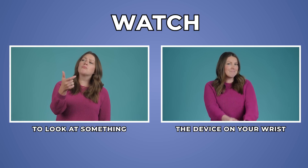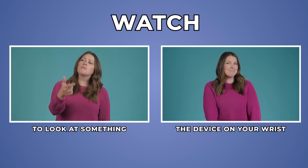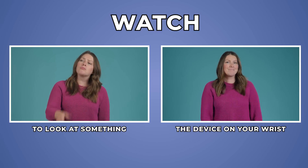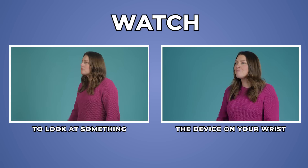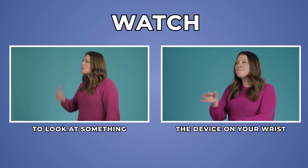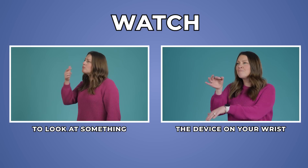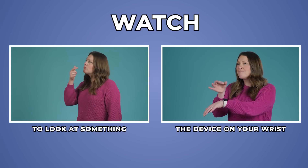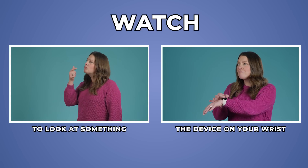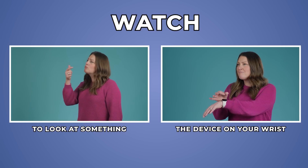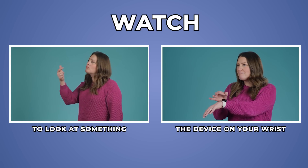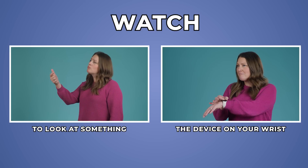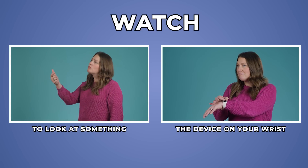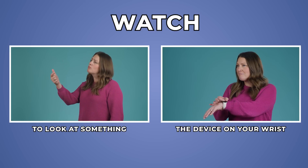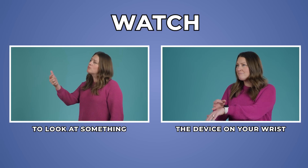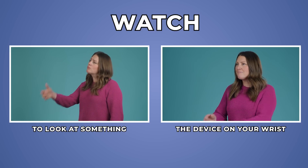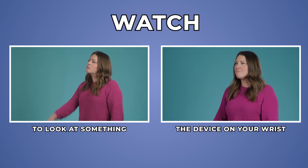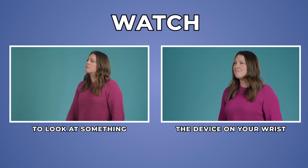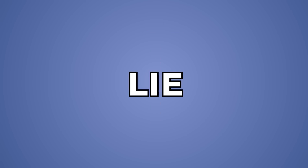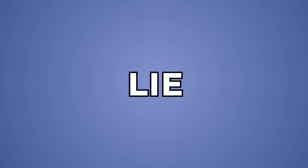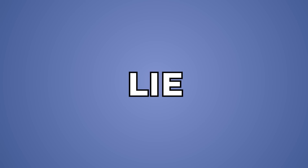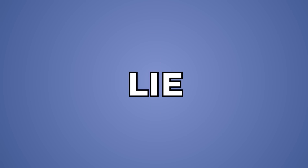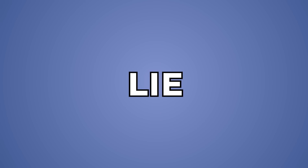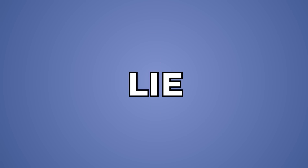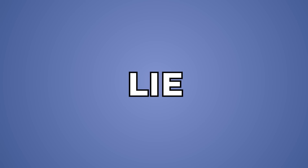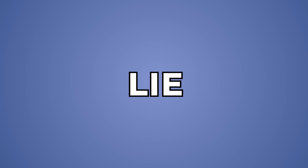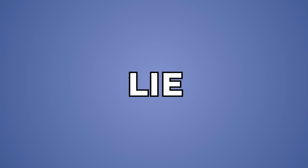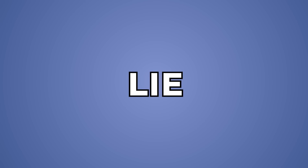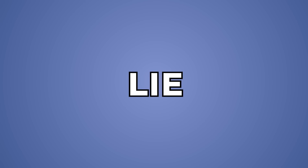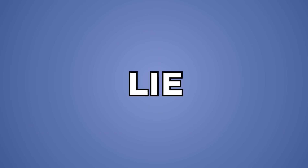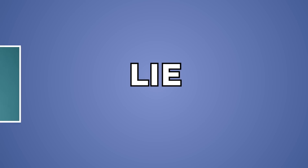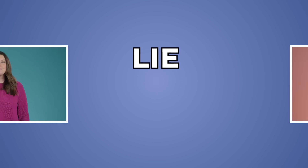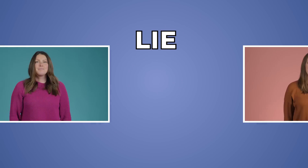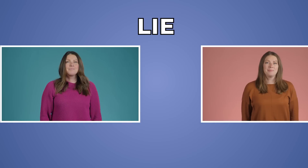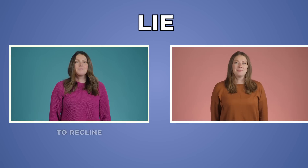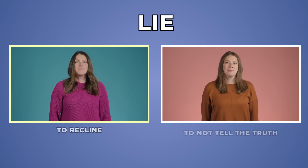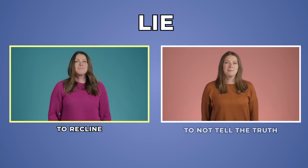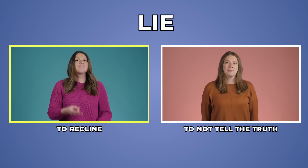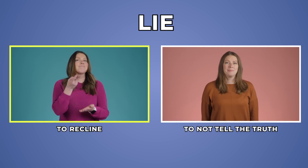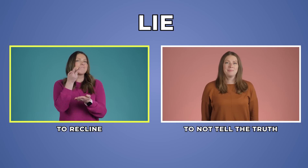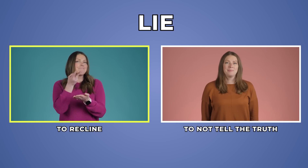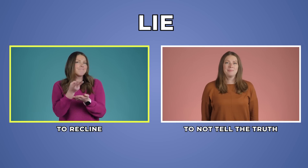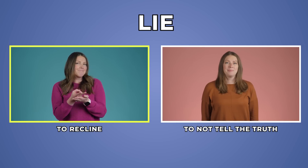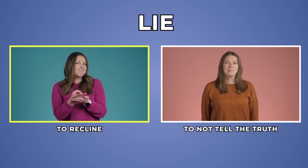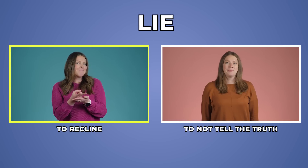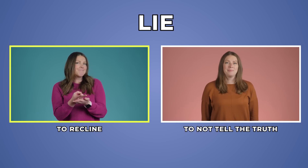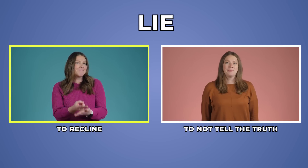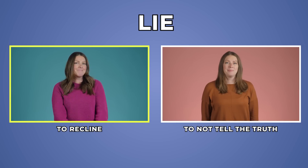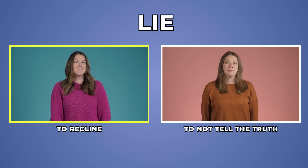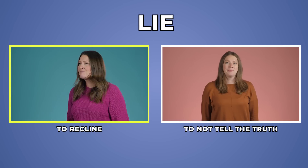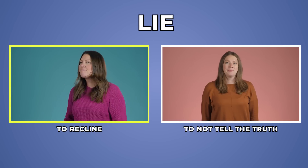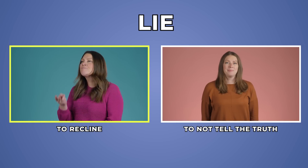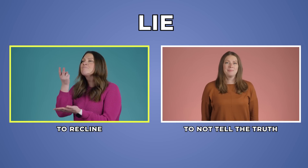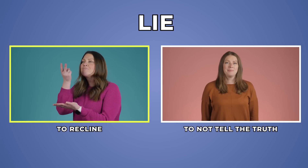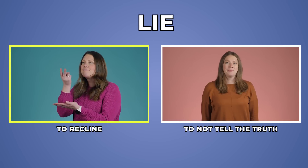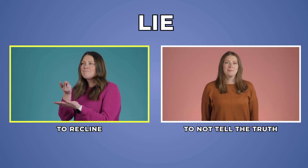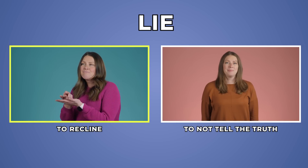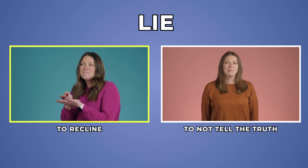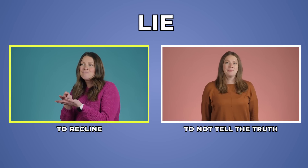Watch. Lie. To recline.